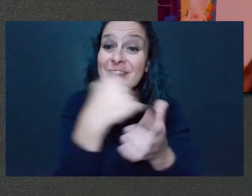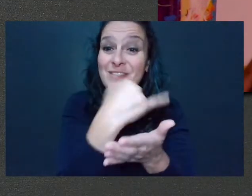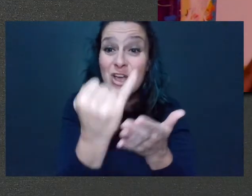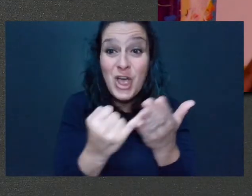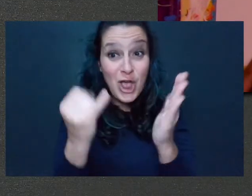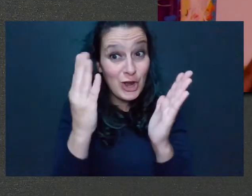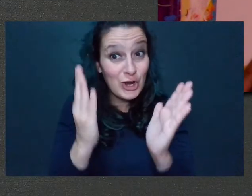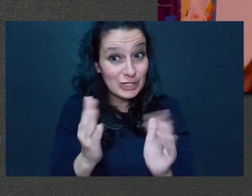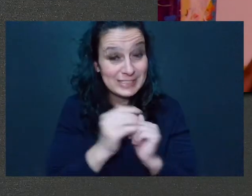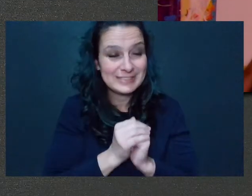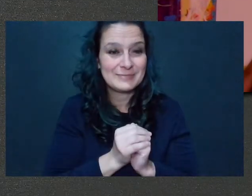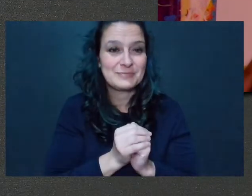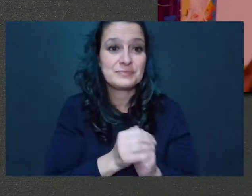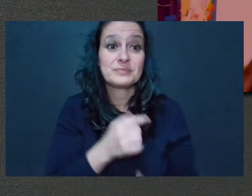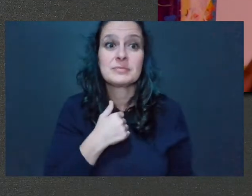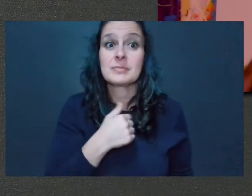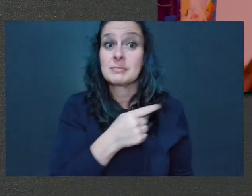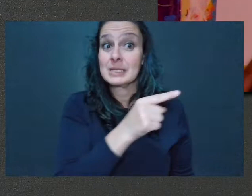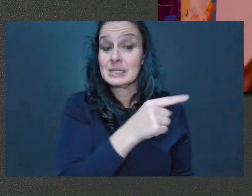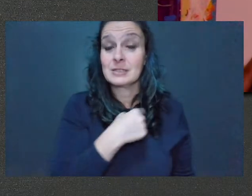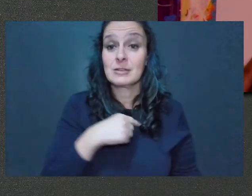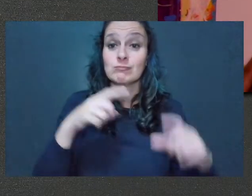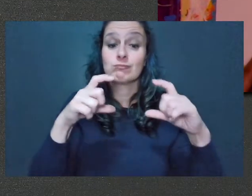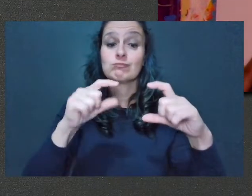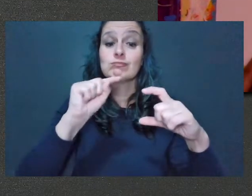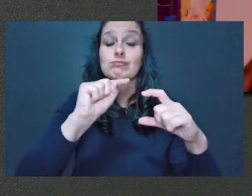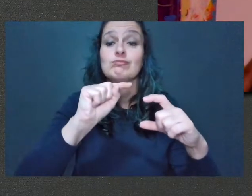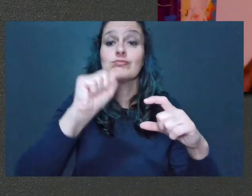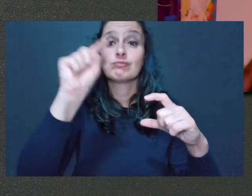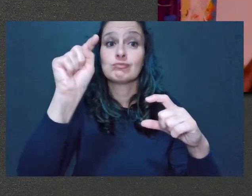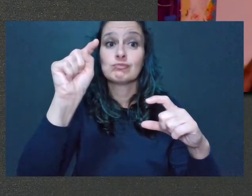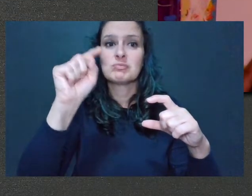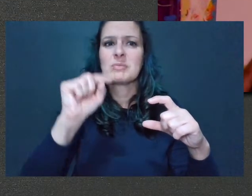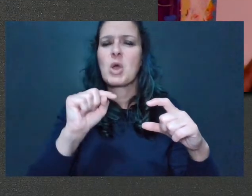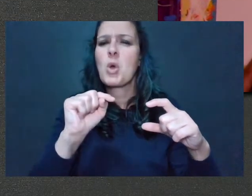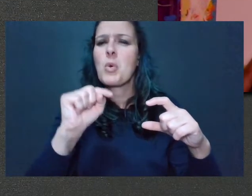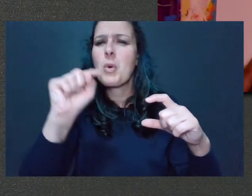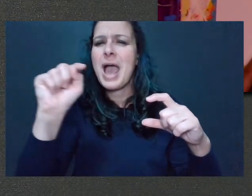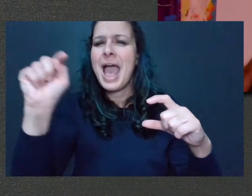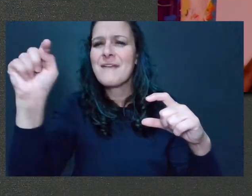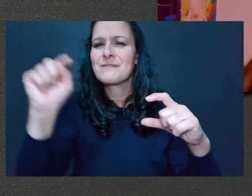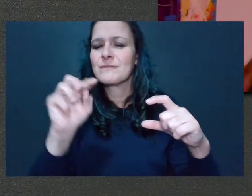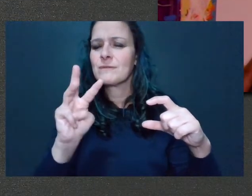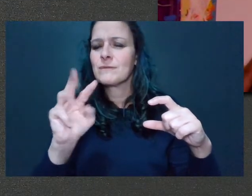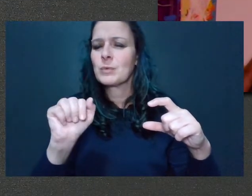I'm gonna start here, and I'm gonna go out to the edge. I think I'm just gonna do a little bit of wavy lines.